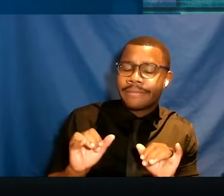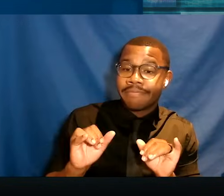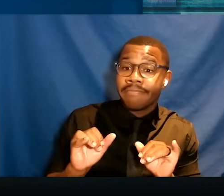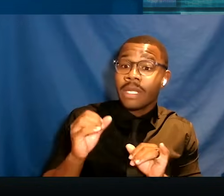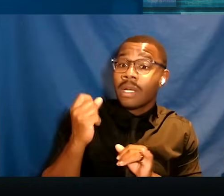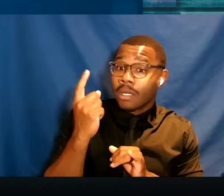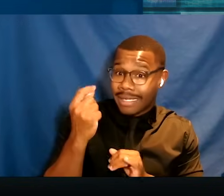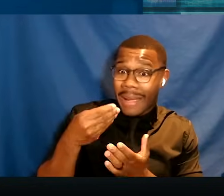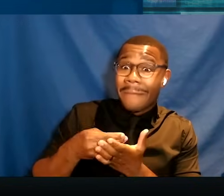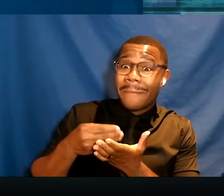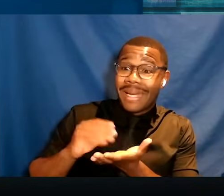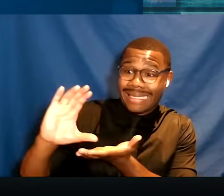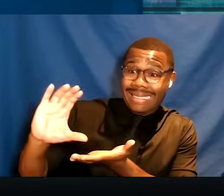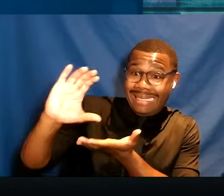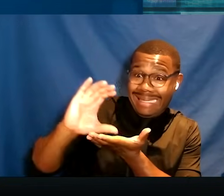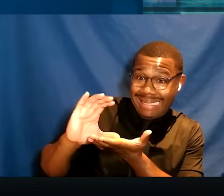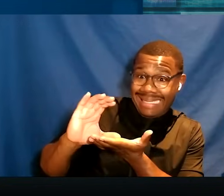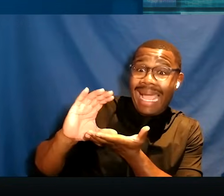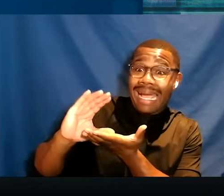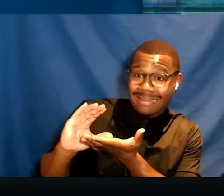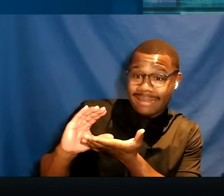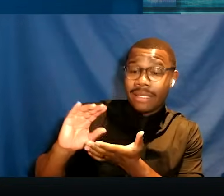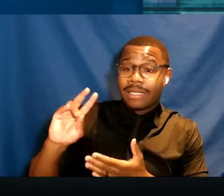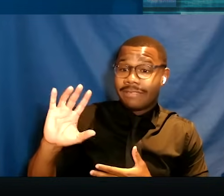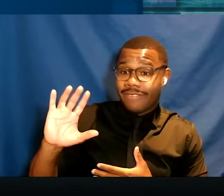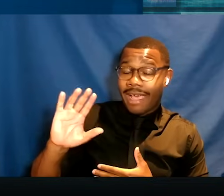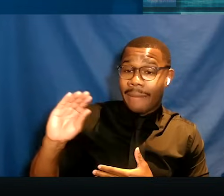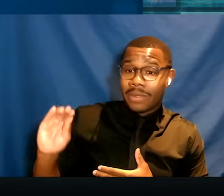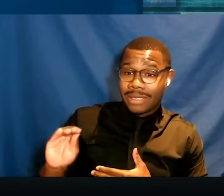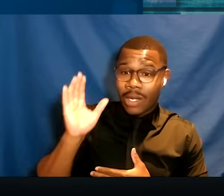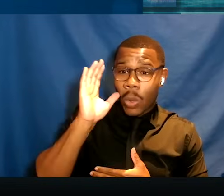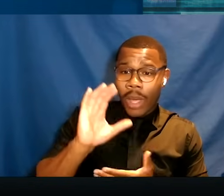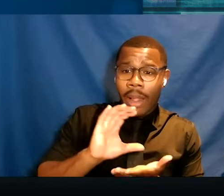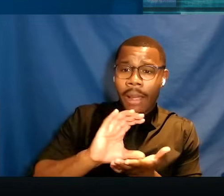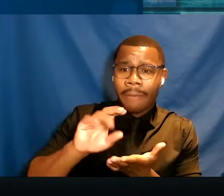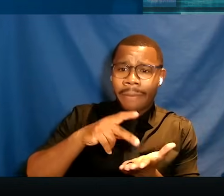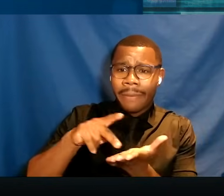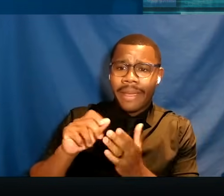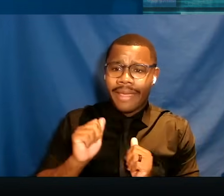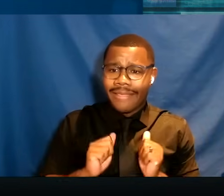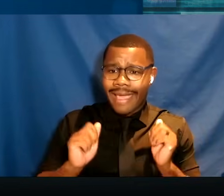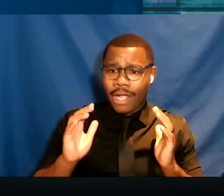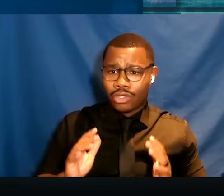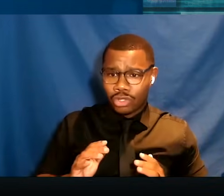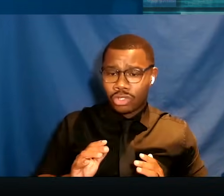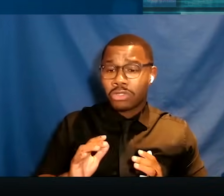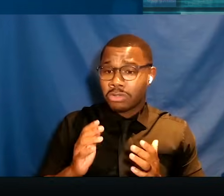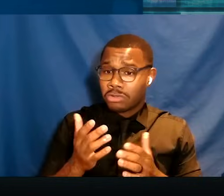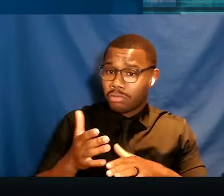who work on those specific projects as in the form of additional residuals. So that is, in essence, an increase of 75%